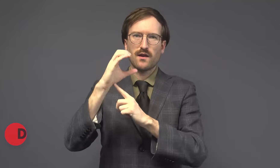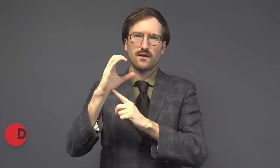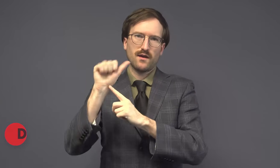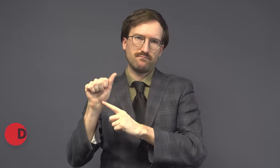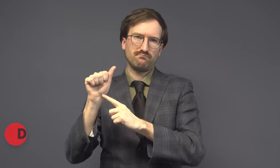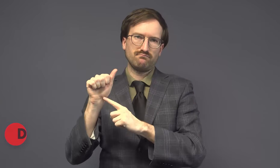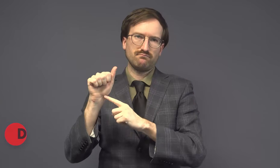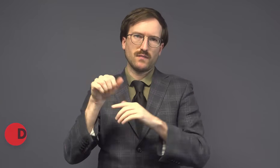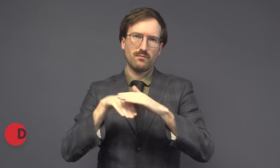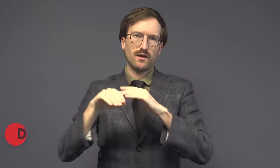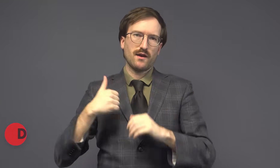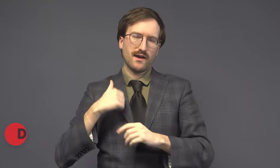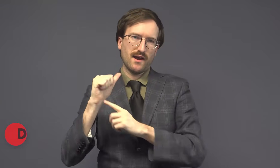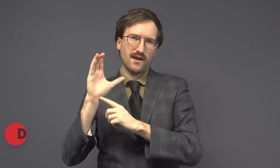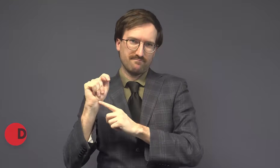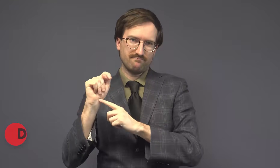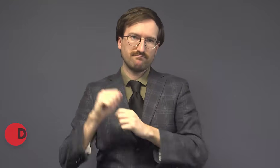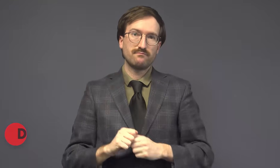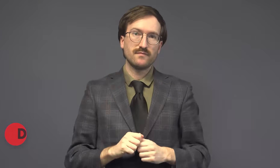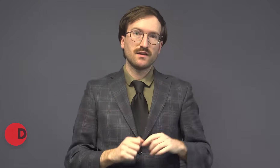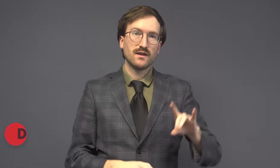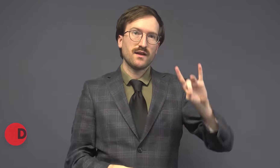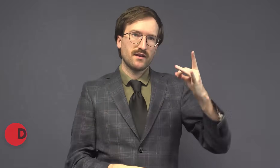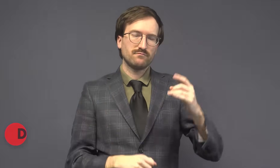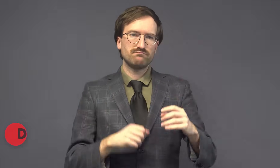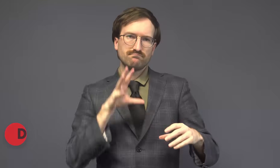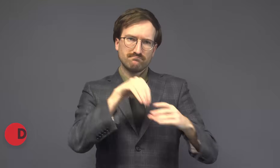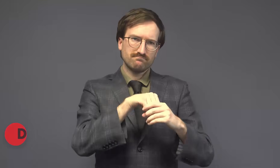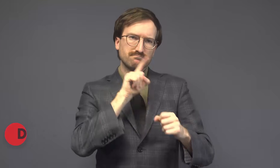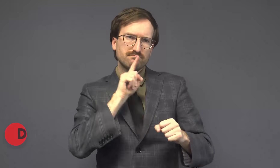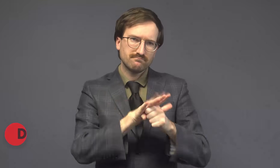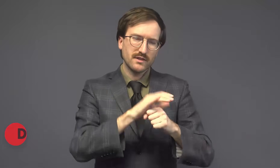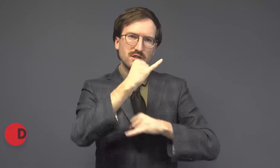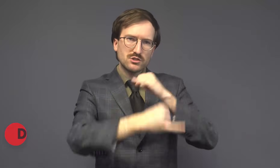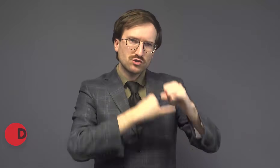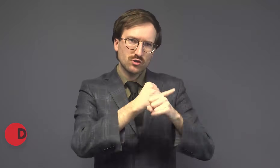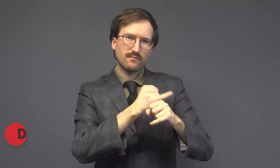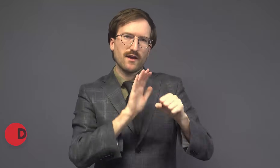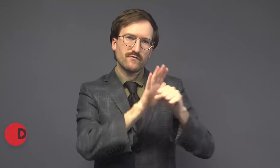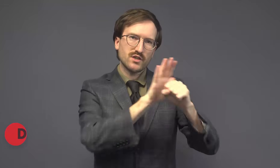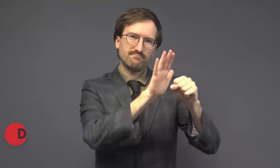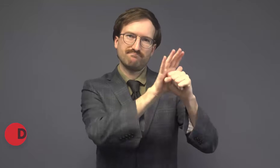Canada Act (ACA), and support international commitment and solidarity.